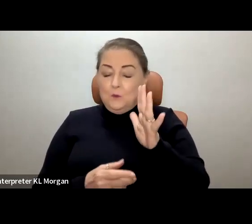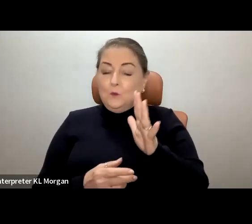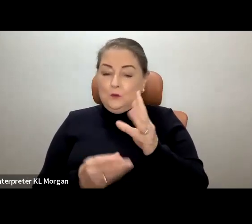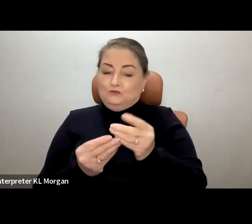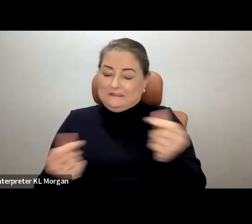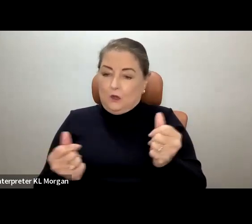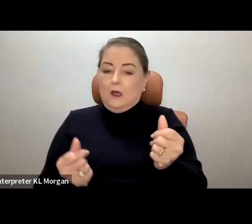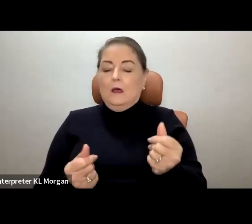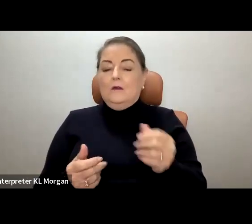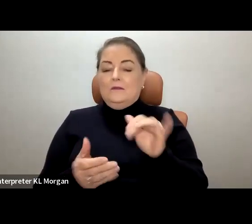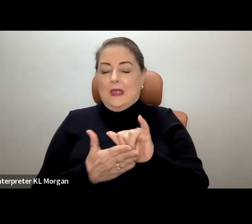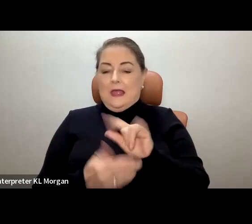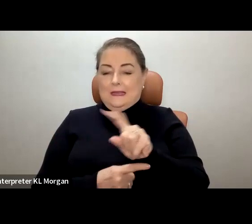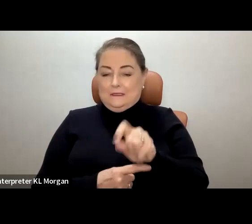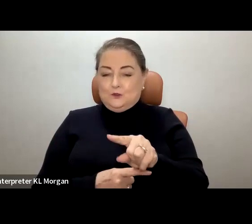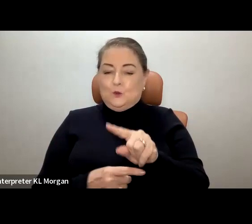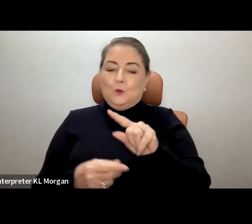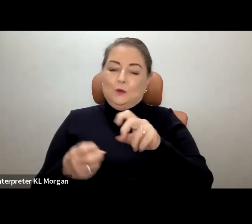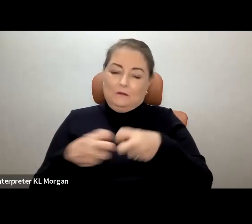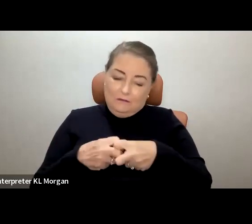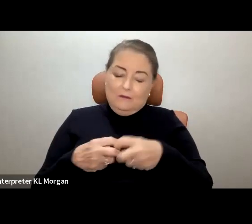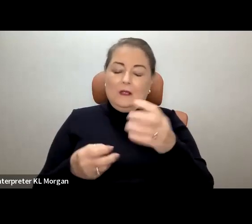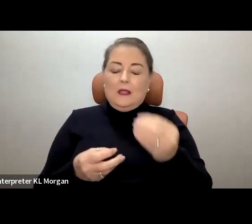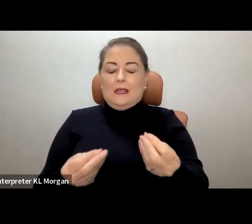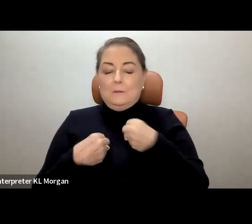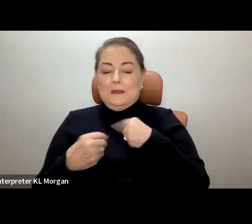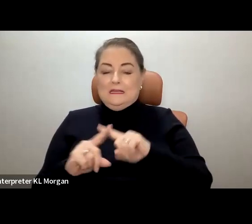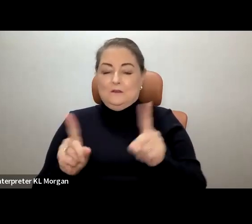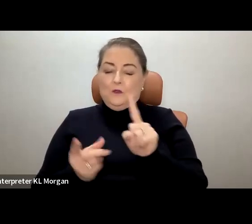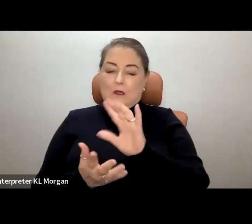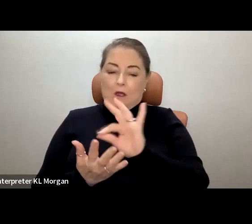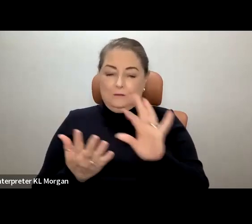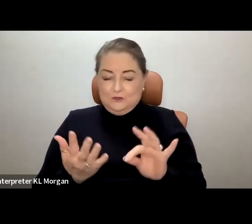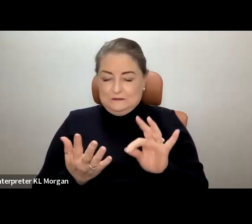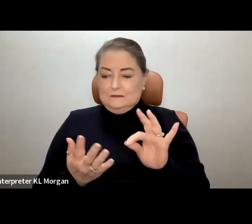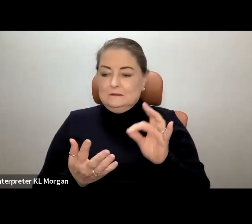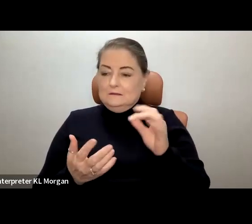different options for doing that. So I use an acrobat